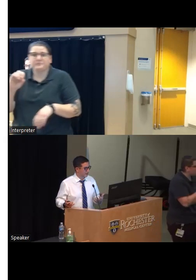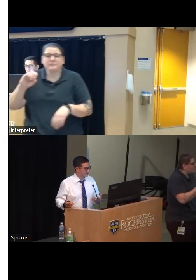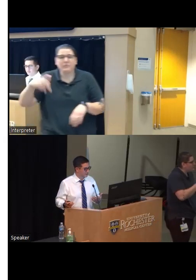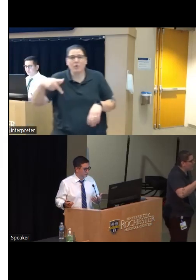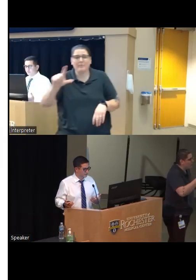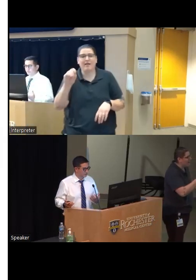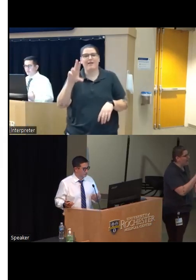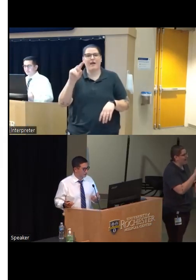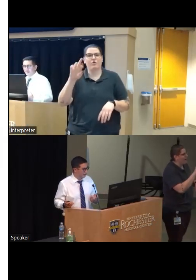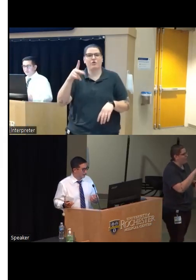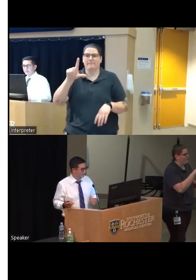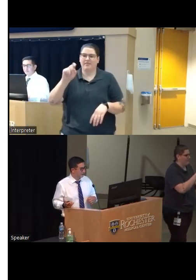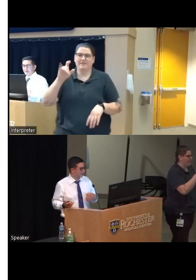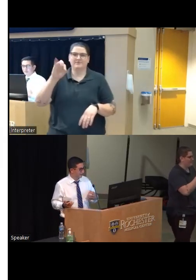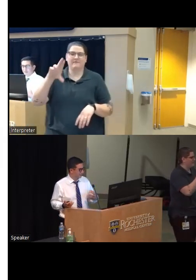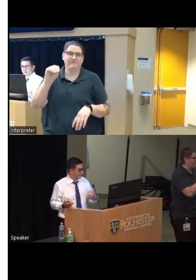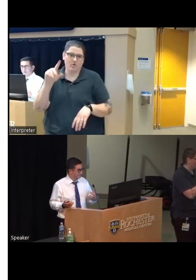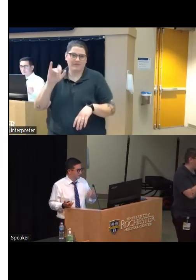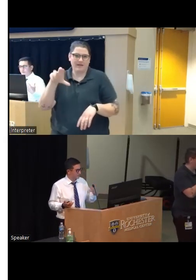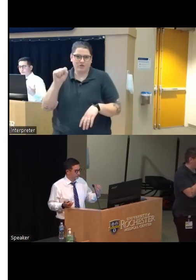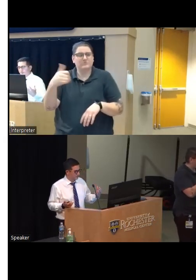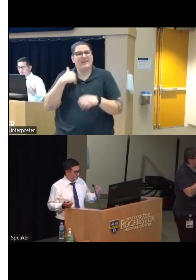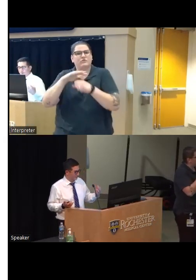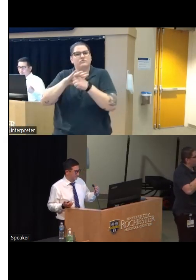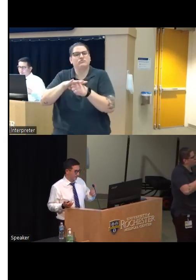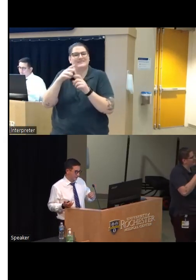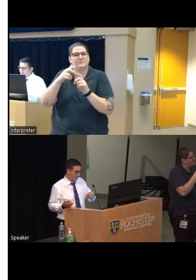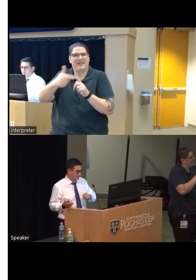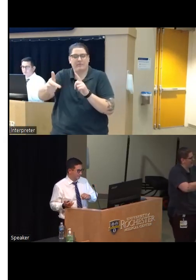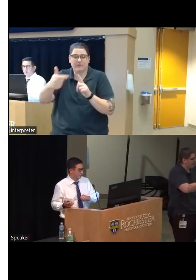us about oxidative stress pathway Pathways which I'm interested in and don't have a lot of time